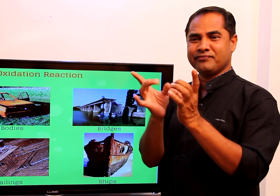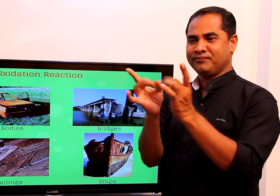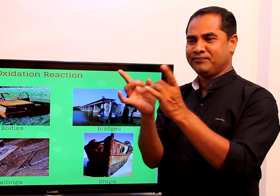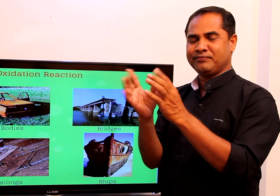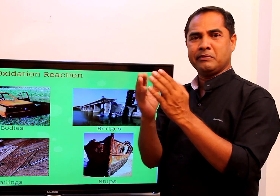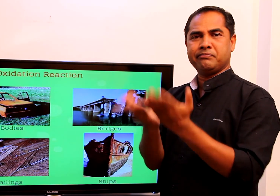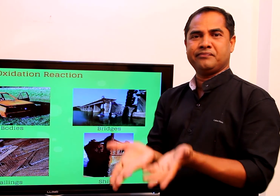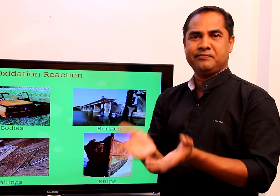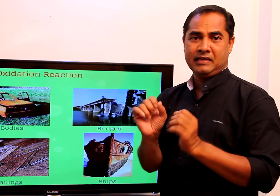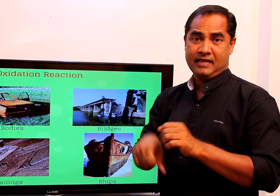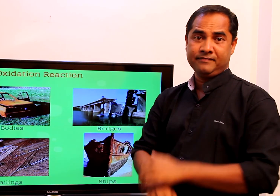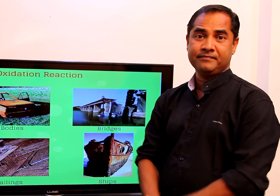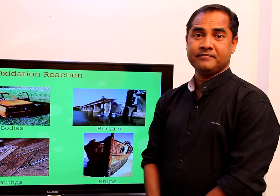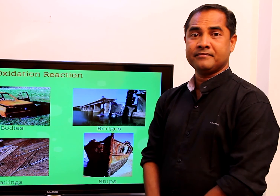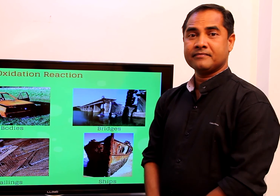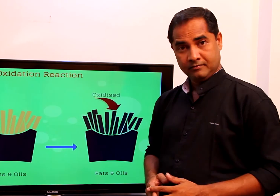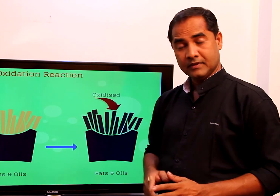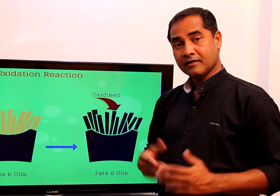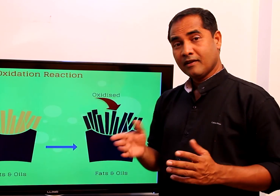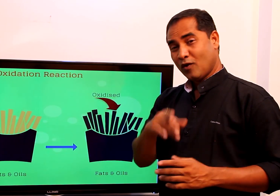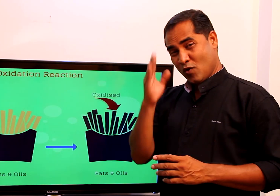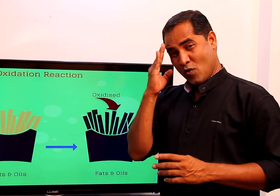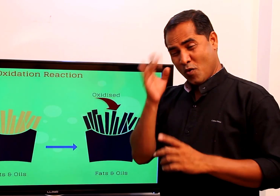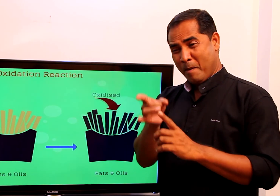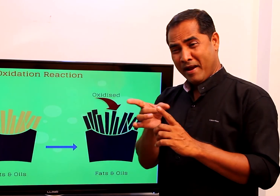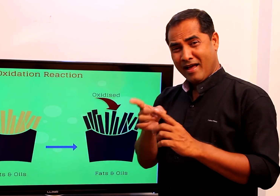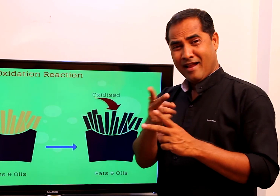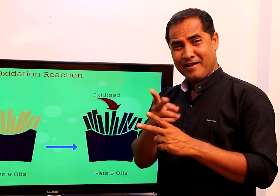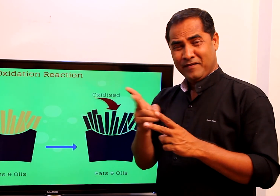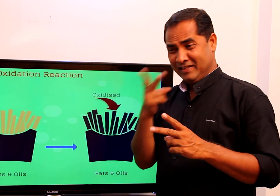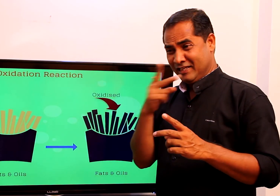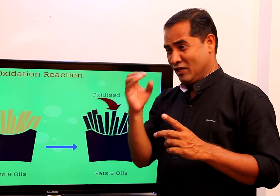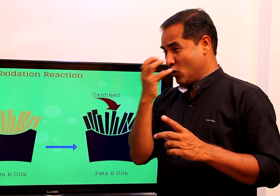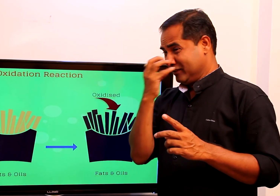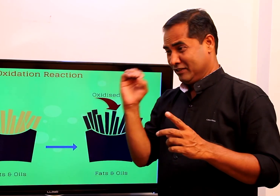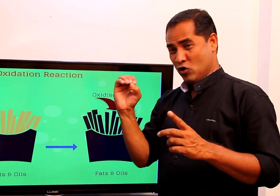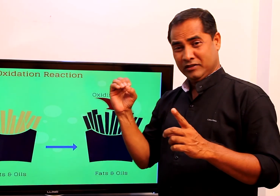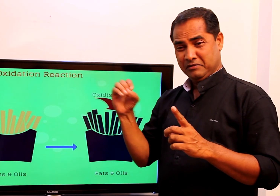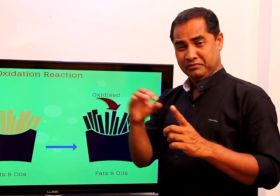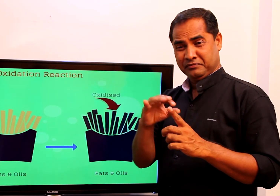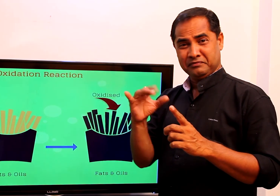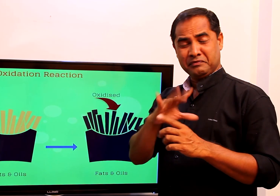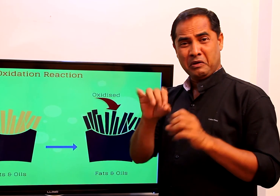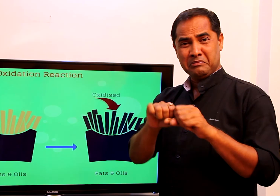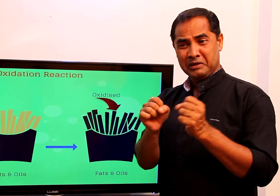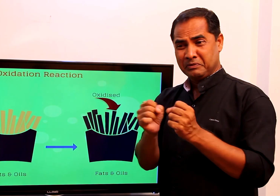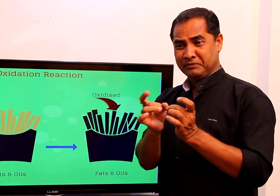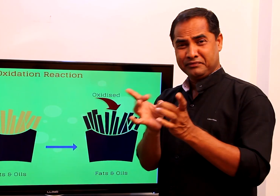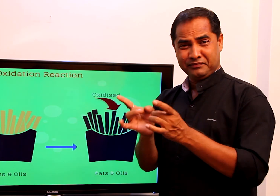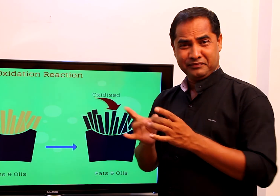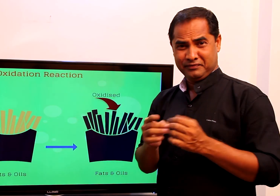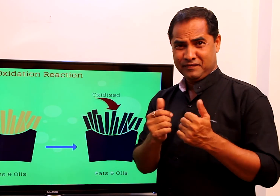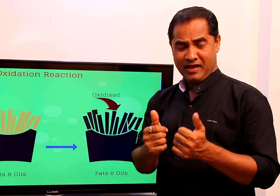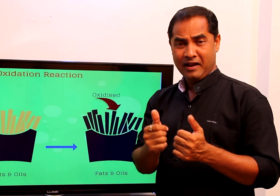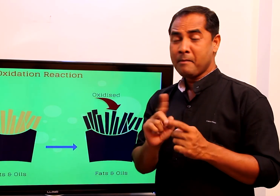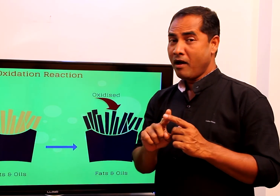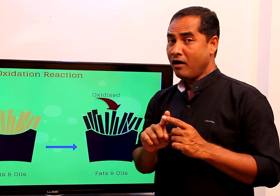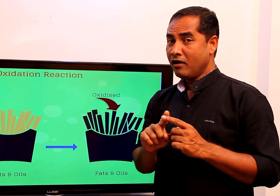the ship can sink. So you have seen how oxidation affects metal.